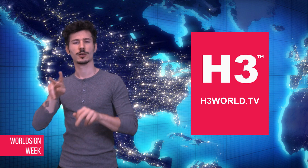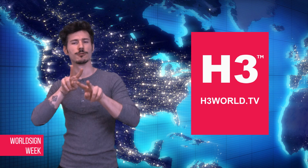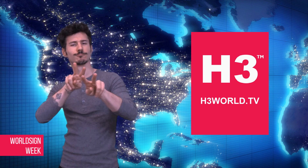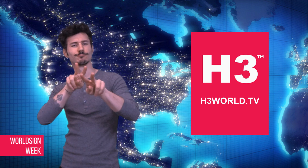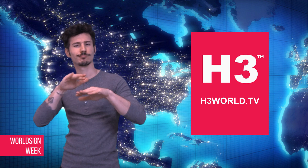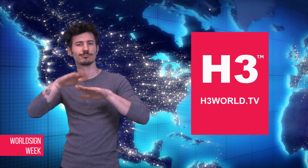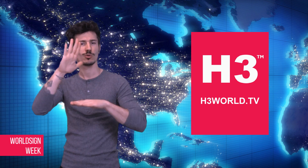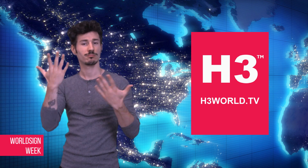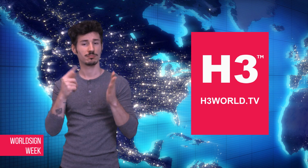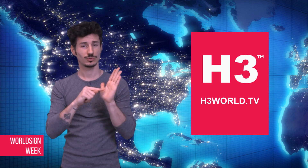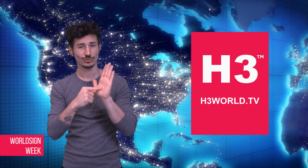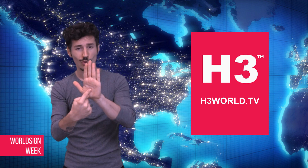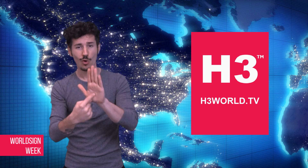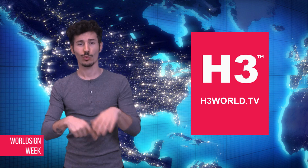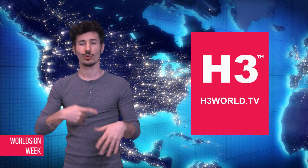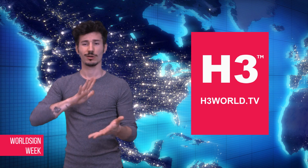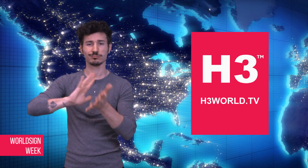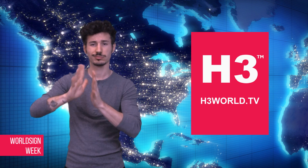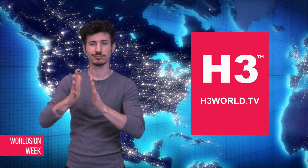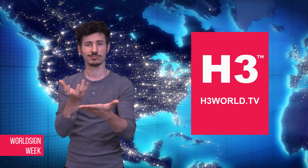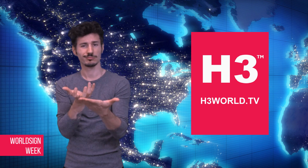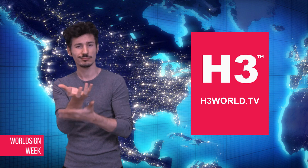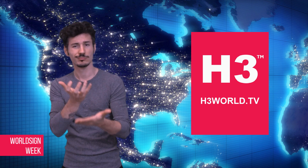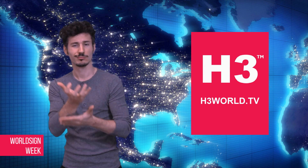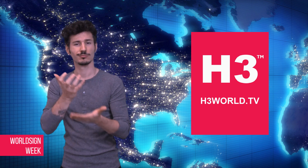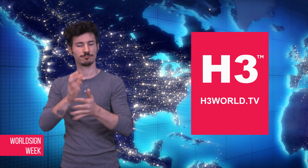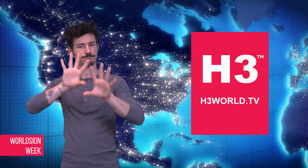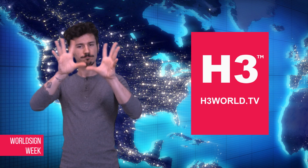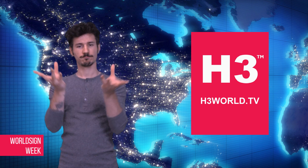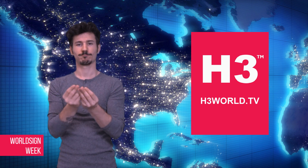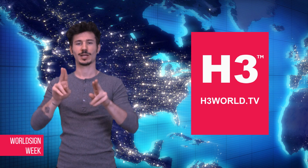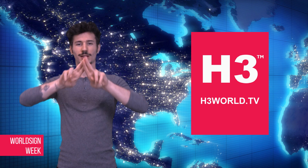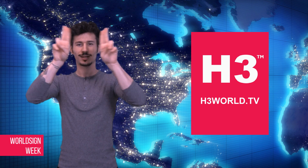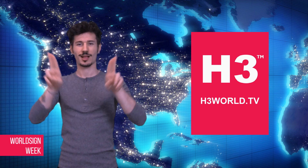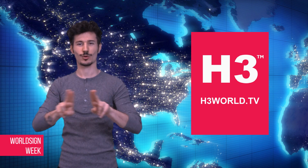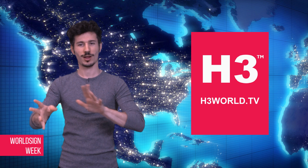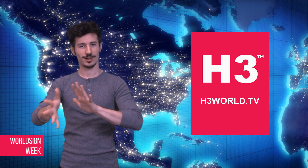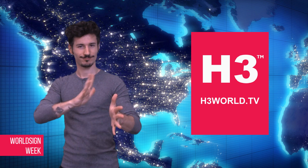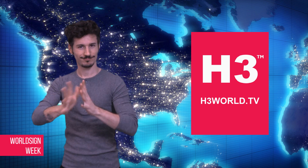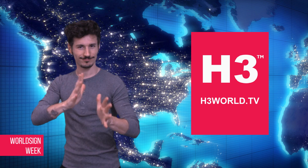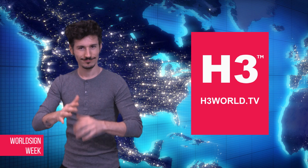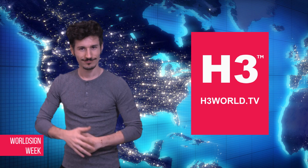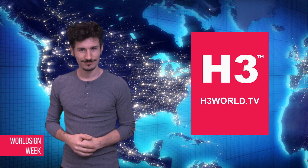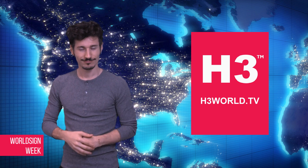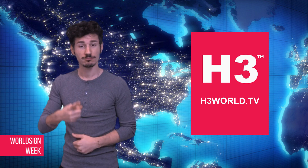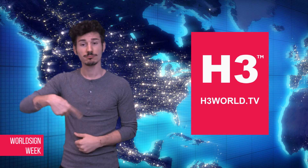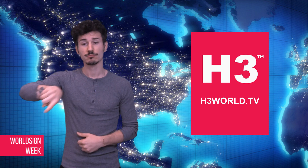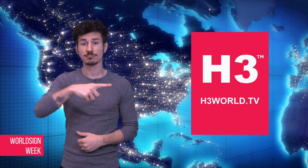H3WORLD.TV for more shows, all in International Sign.